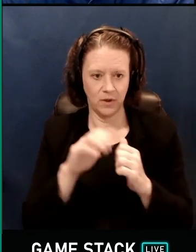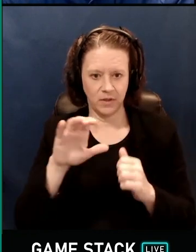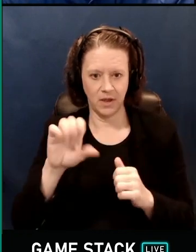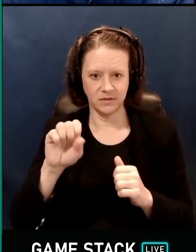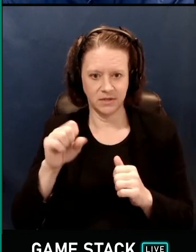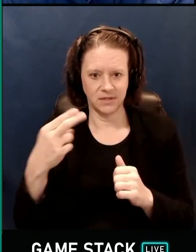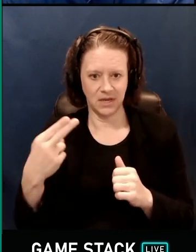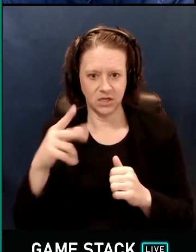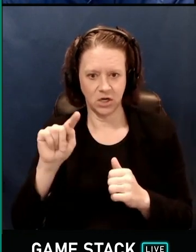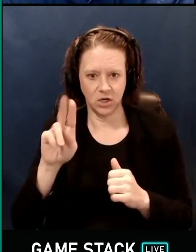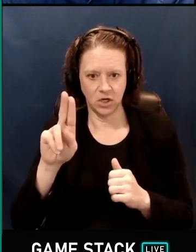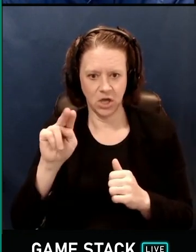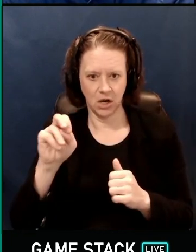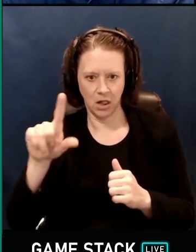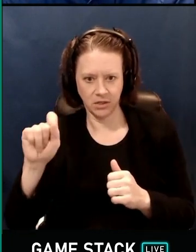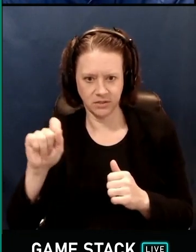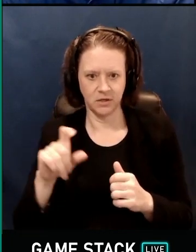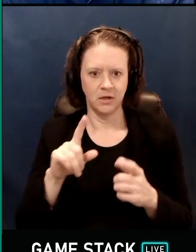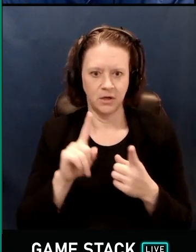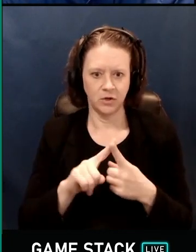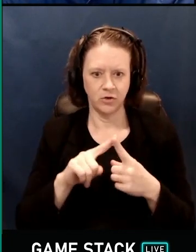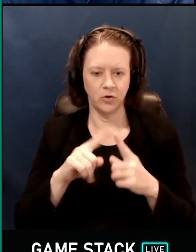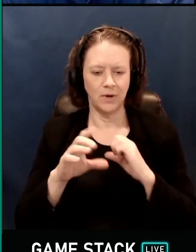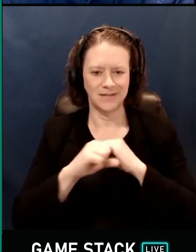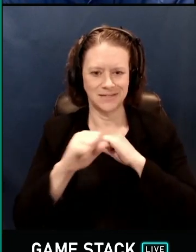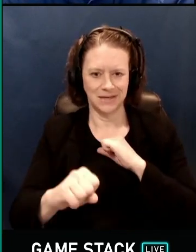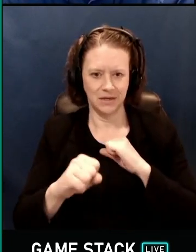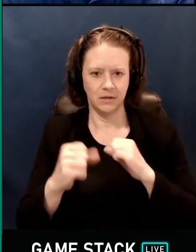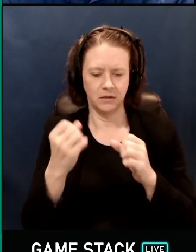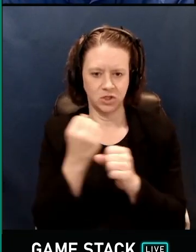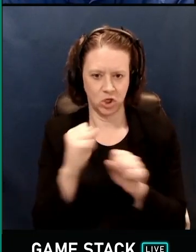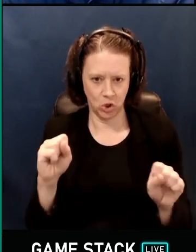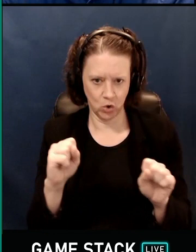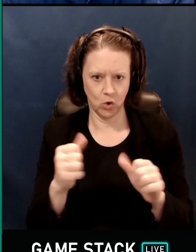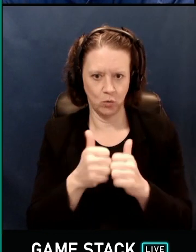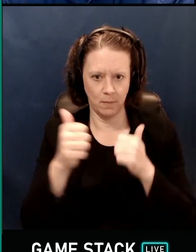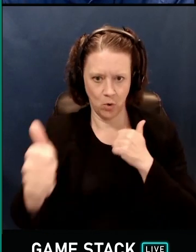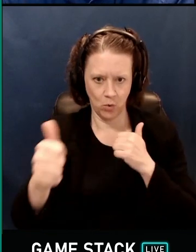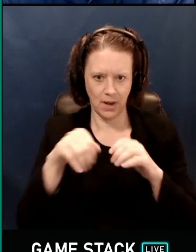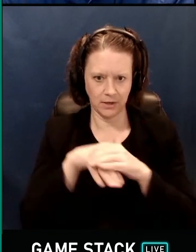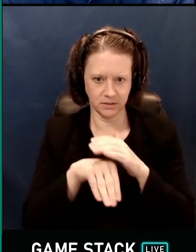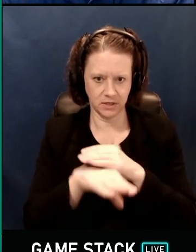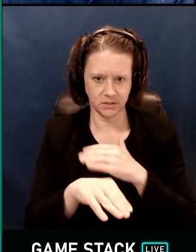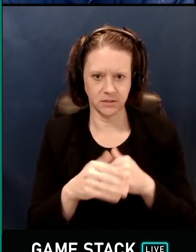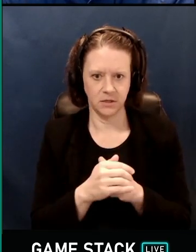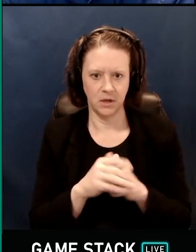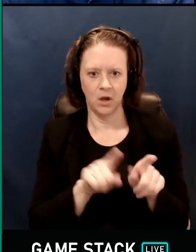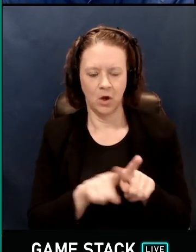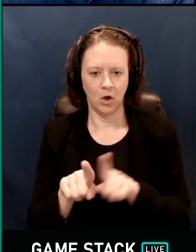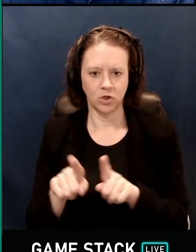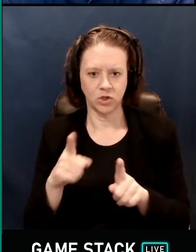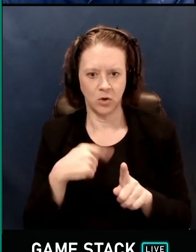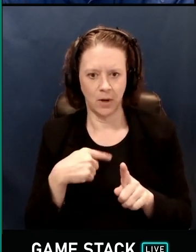extend secure remote access. In this presentation I omitted the details of the setup